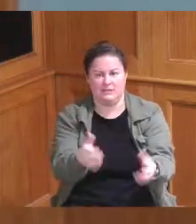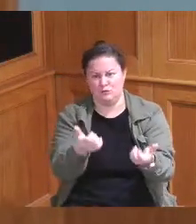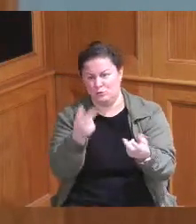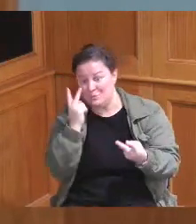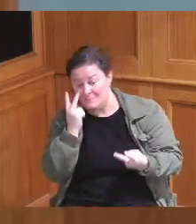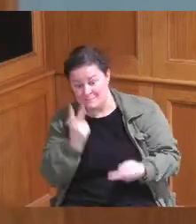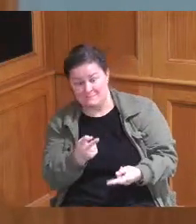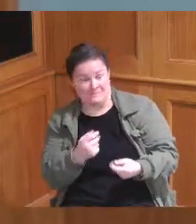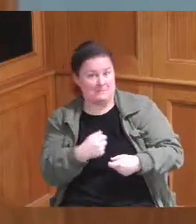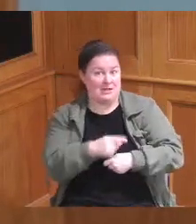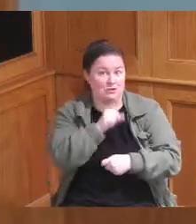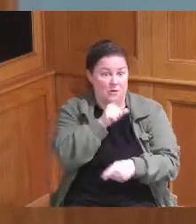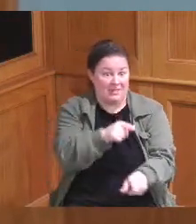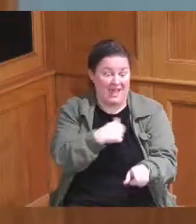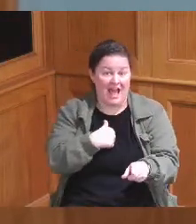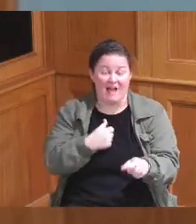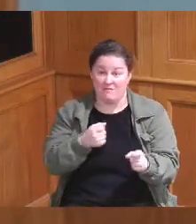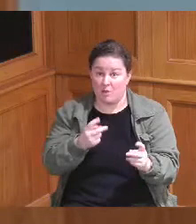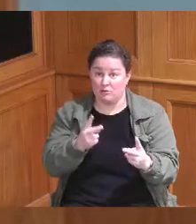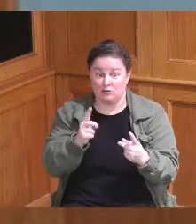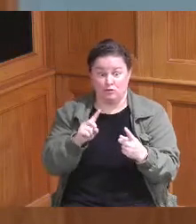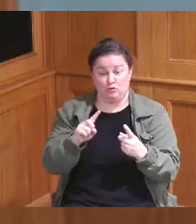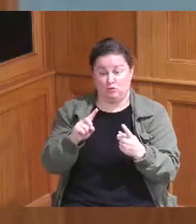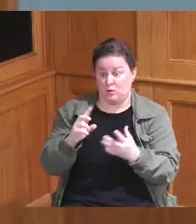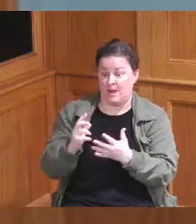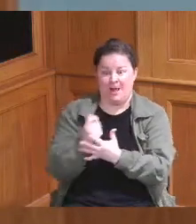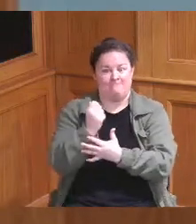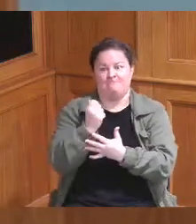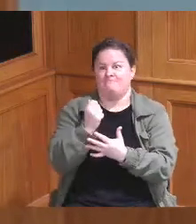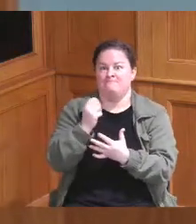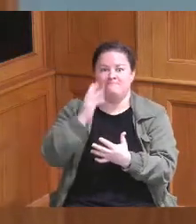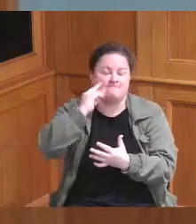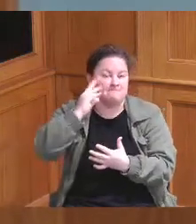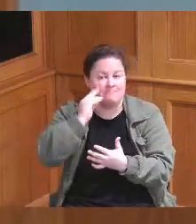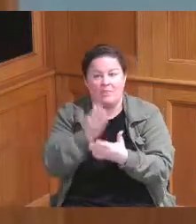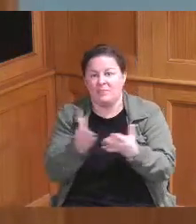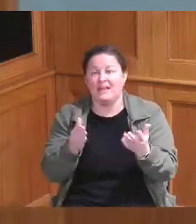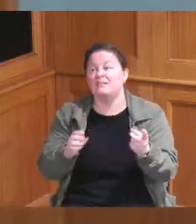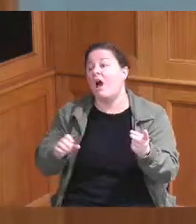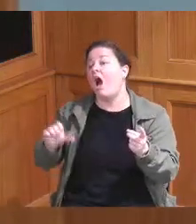enrichment activities that some other children in our community are able to experience and so